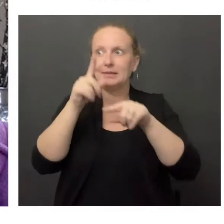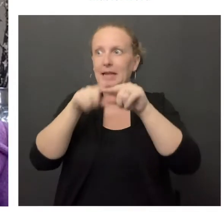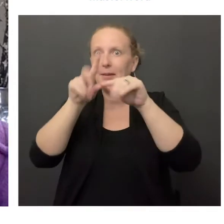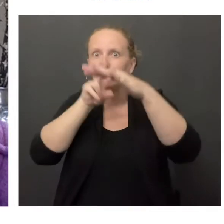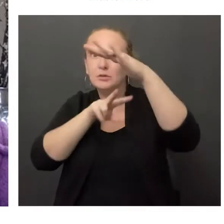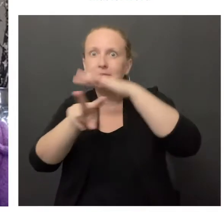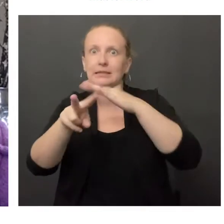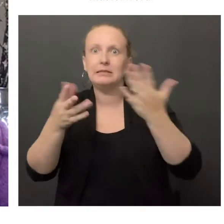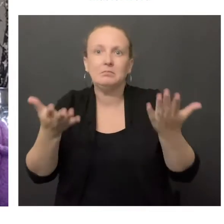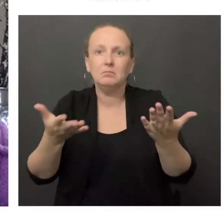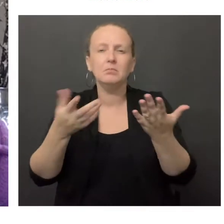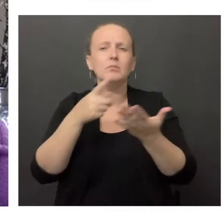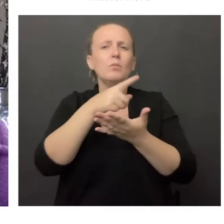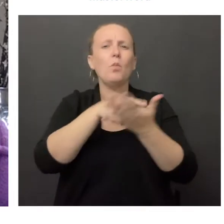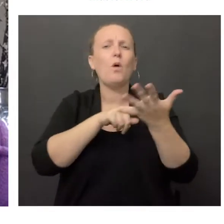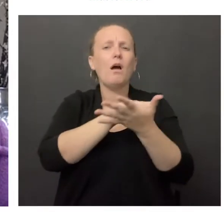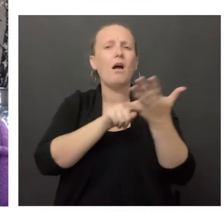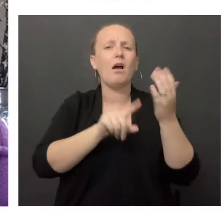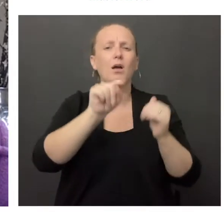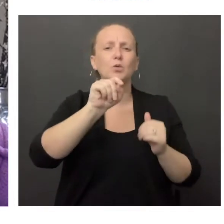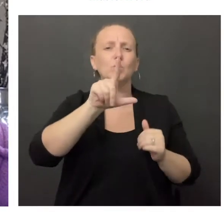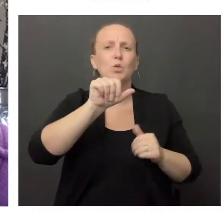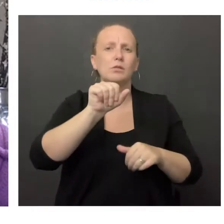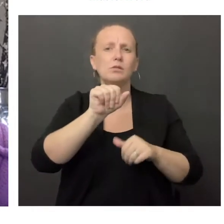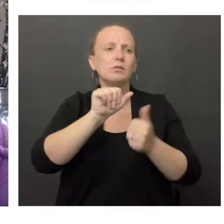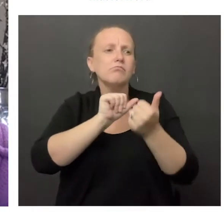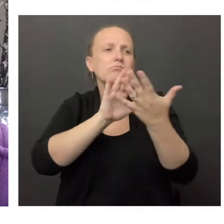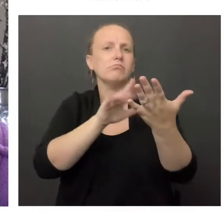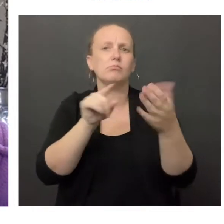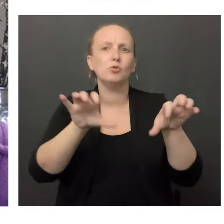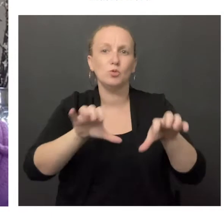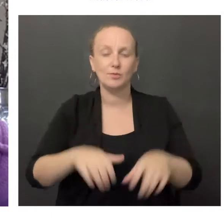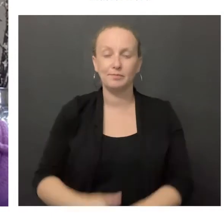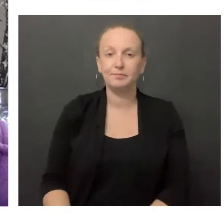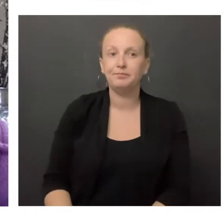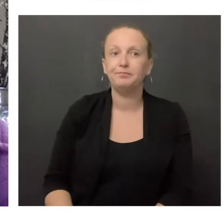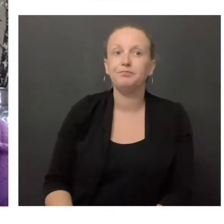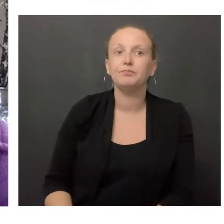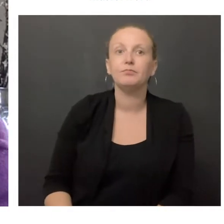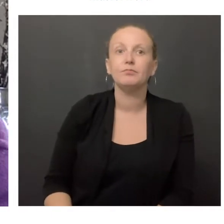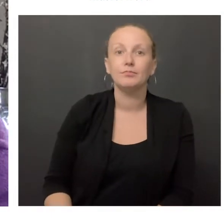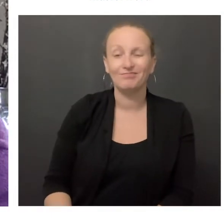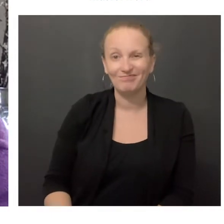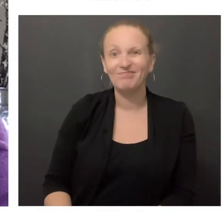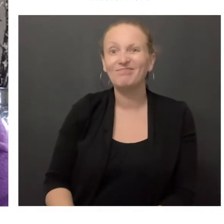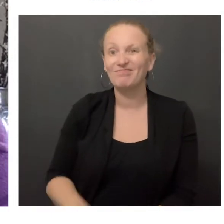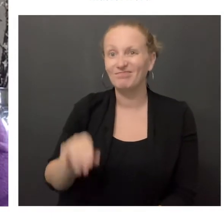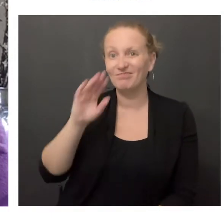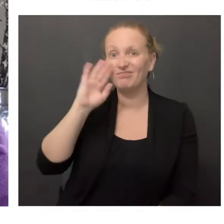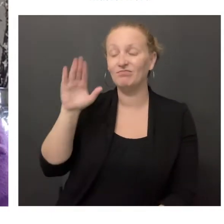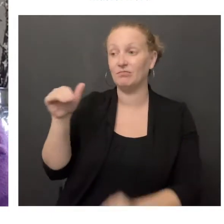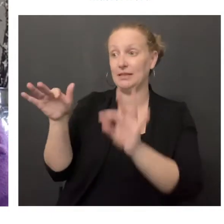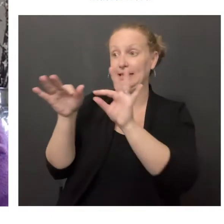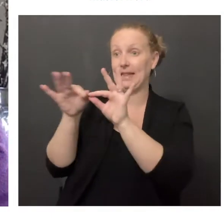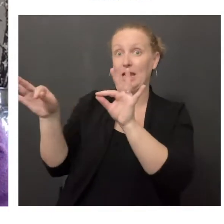of them here to stay? Yeah, you know, There, I think that the future of language assistance